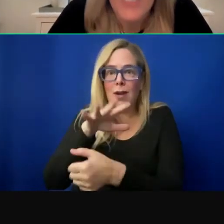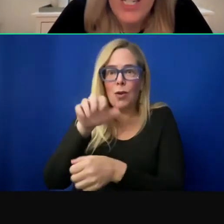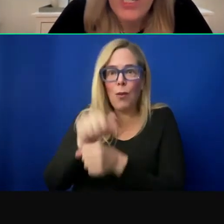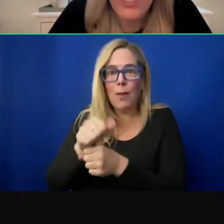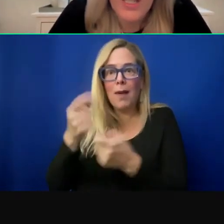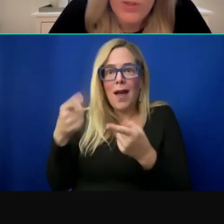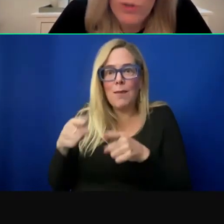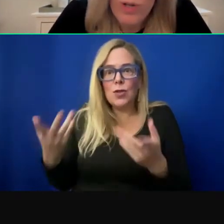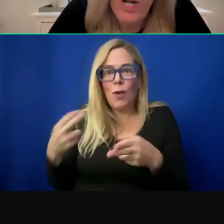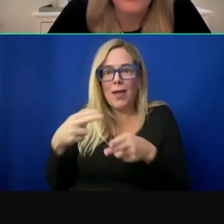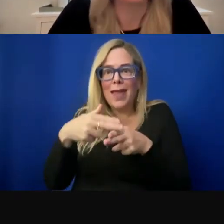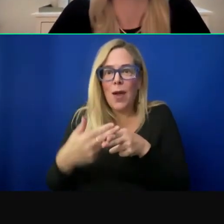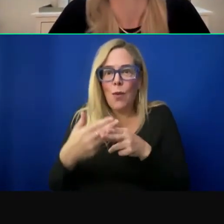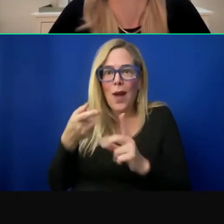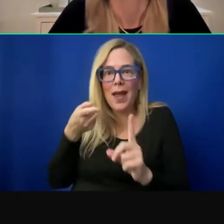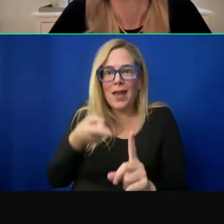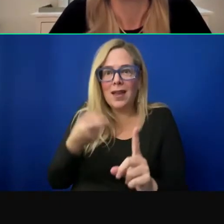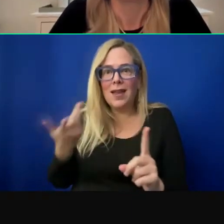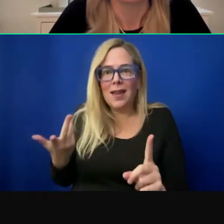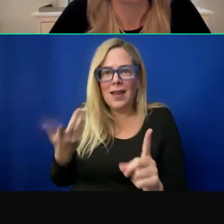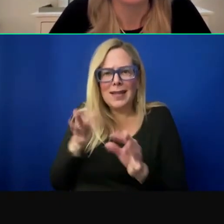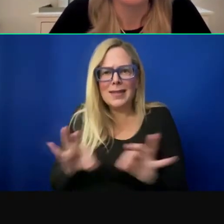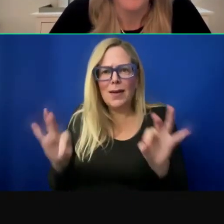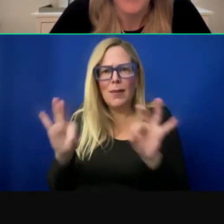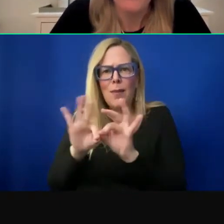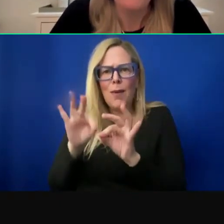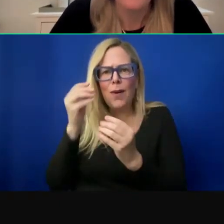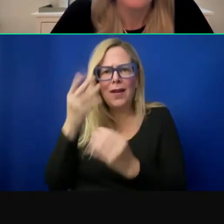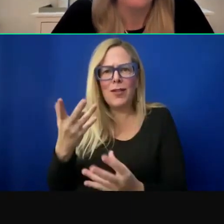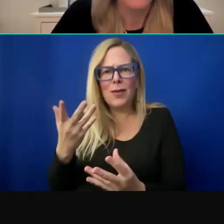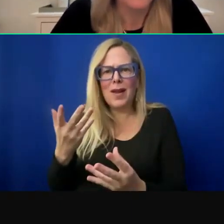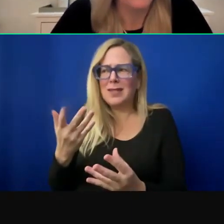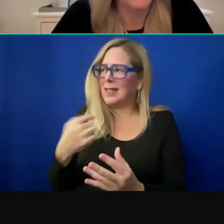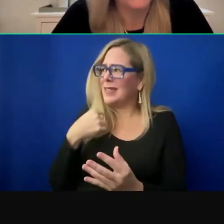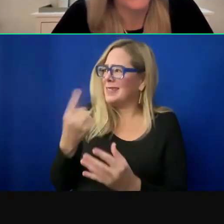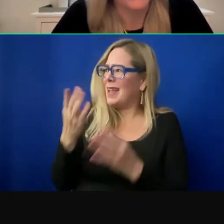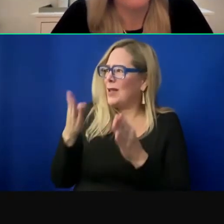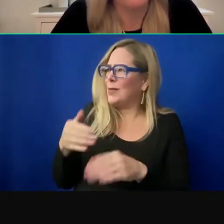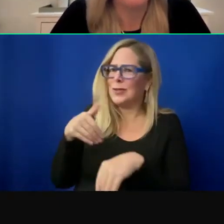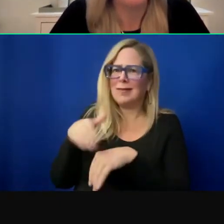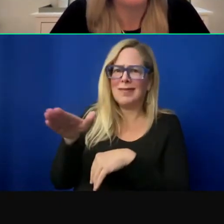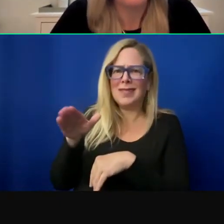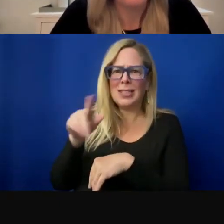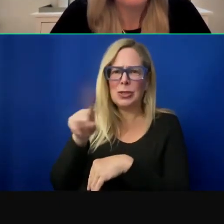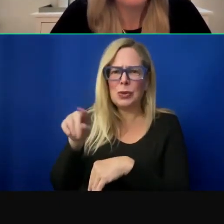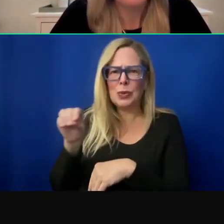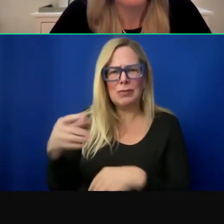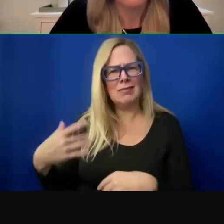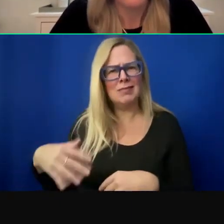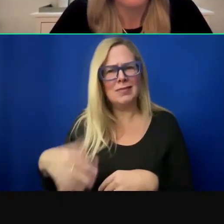addition to these root causes of health inequities, we have to think about data.